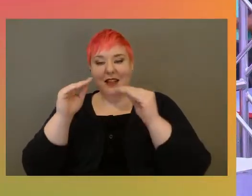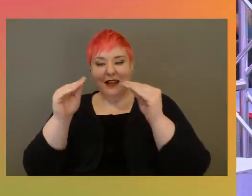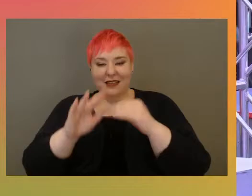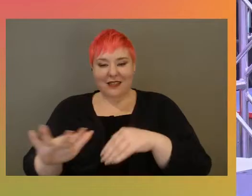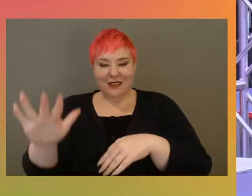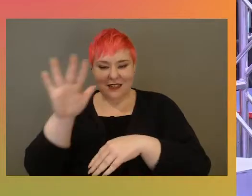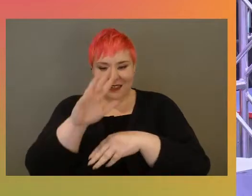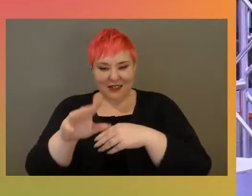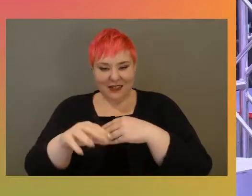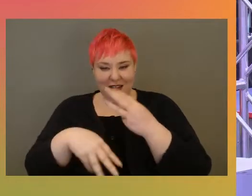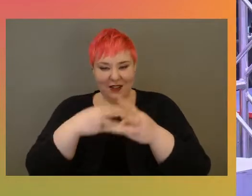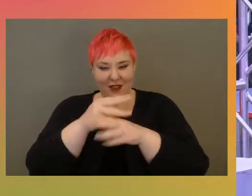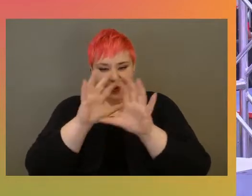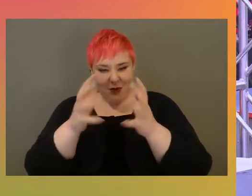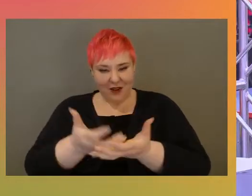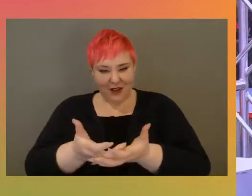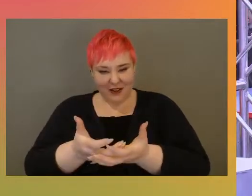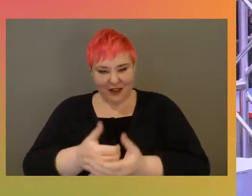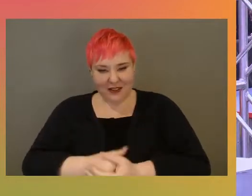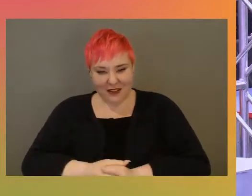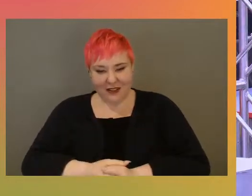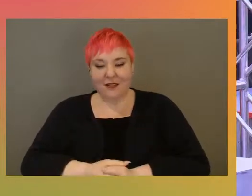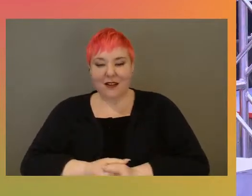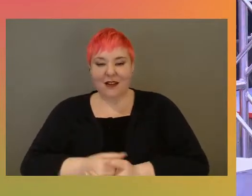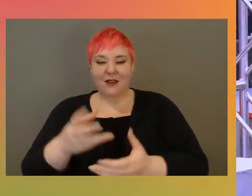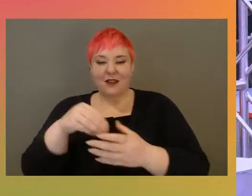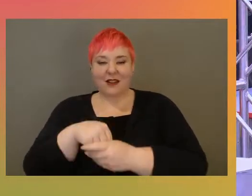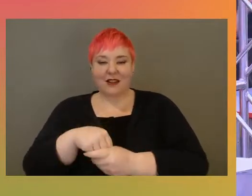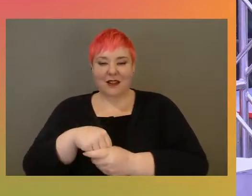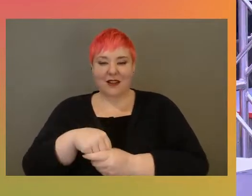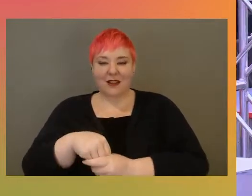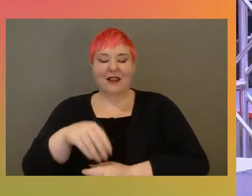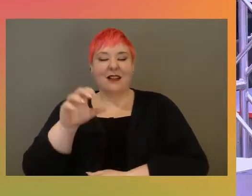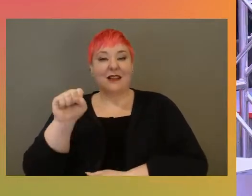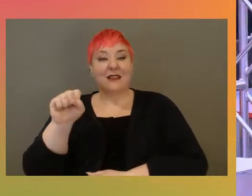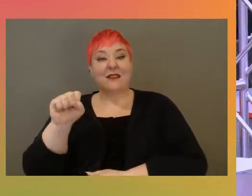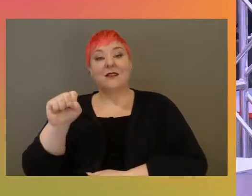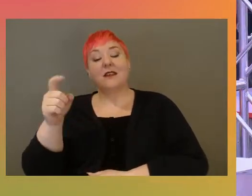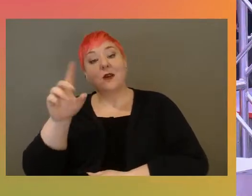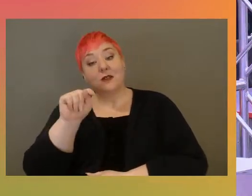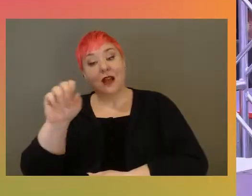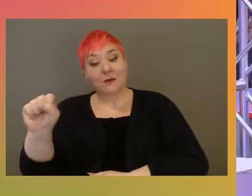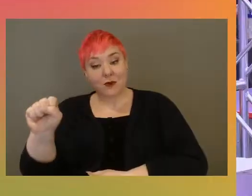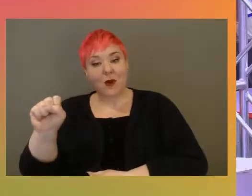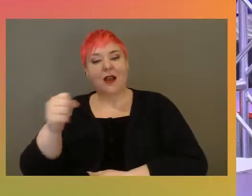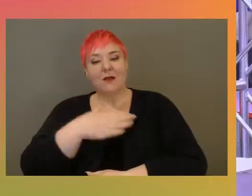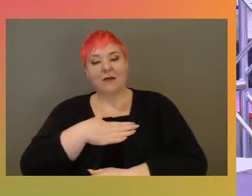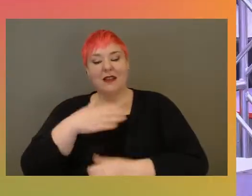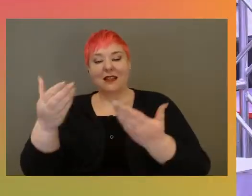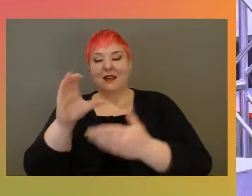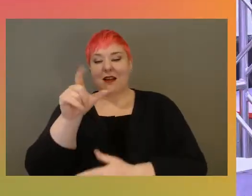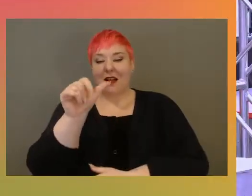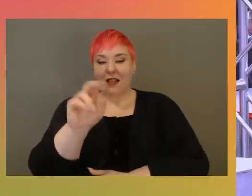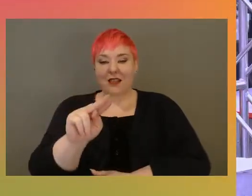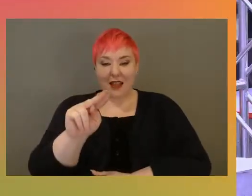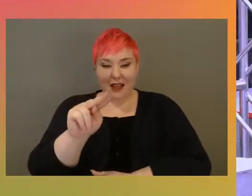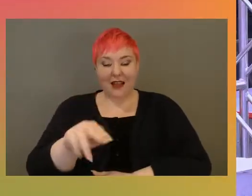OVER FOUR DECADES. HE HAS BECOME RENOWNED FOR HIS EXPERTISE, PASSION, AND DEDICATION TO YOGA'S TRANSFORMATIVE POWER. TOGETHER, WITH HIS WIFE, THEY